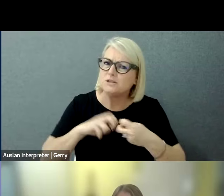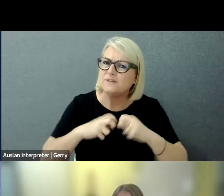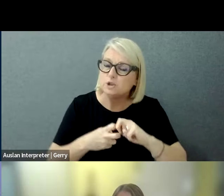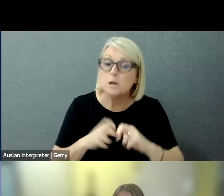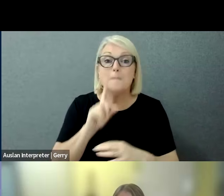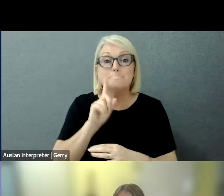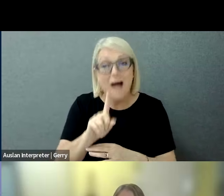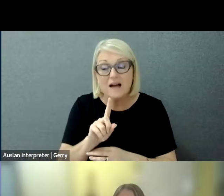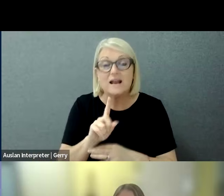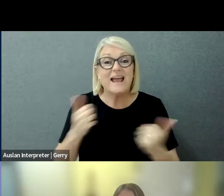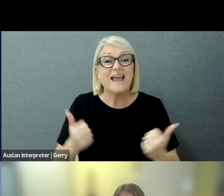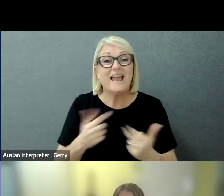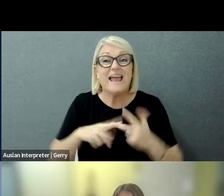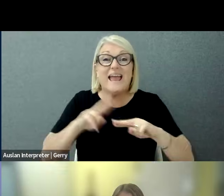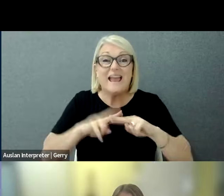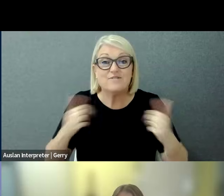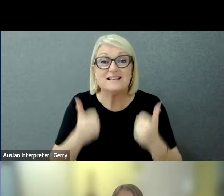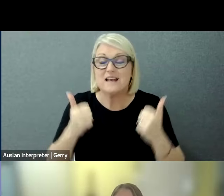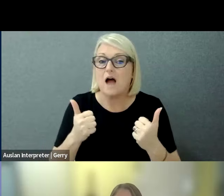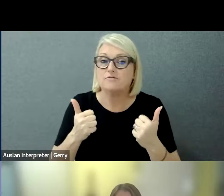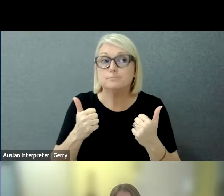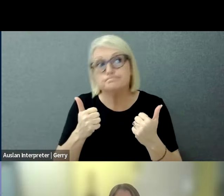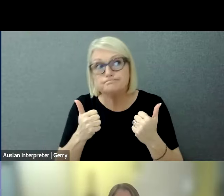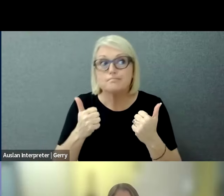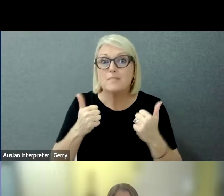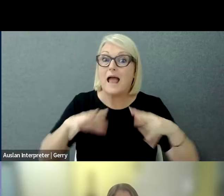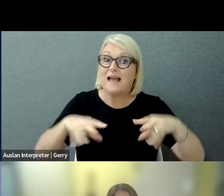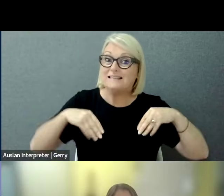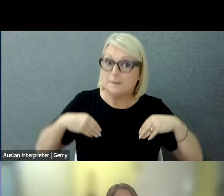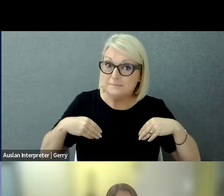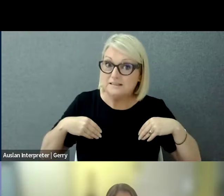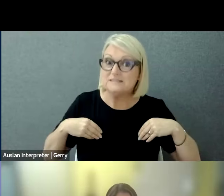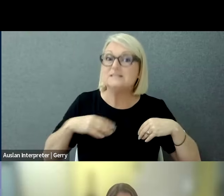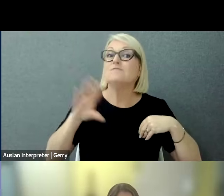to go, well, we can't solve it everywhere all at once, could we maybe solve it in some places